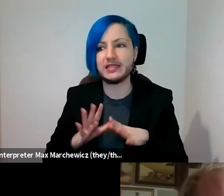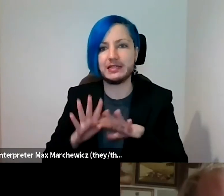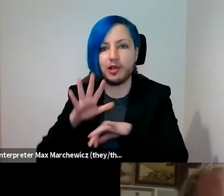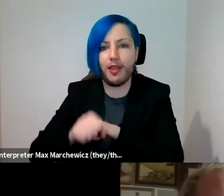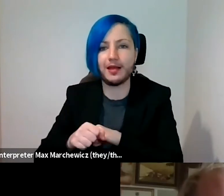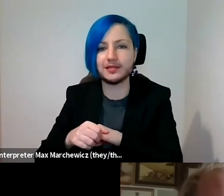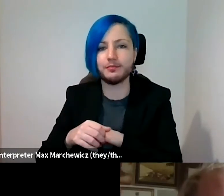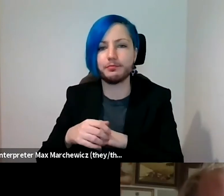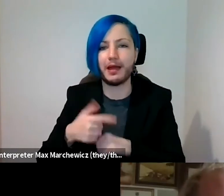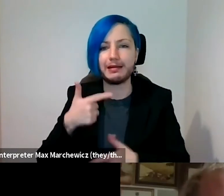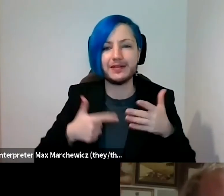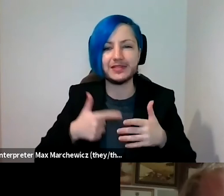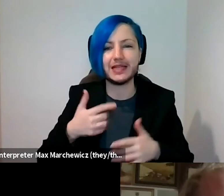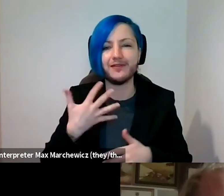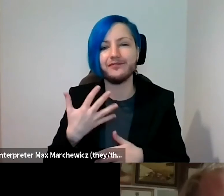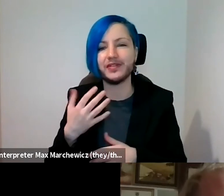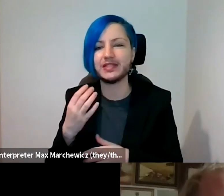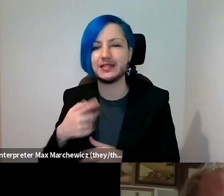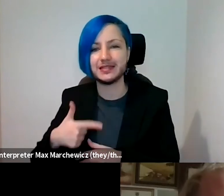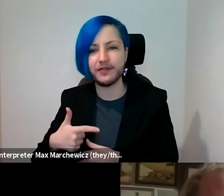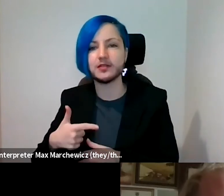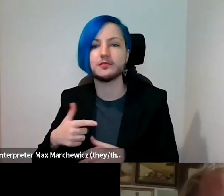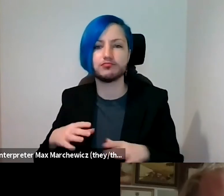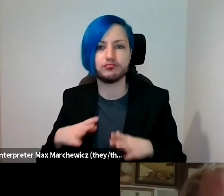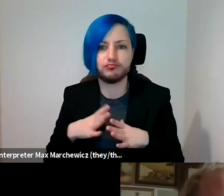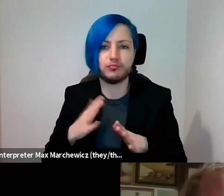So the company wanted, company or Britain, I don't know,